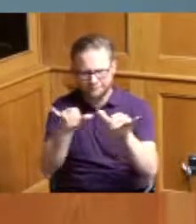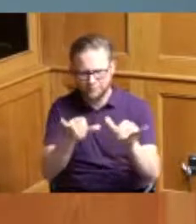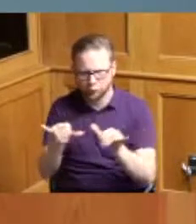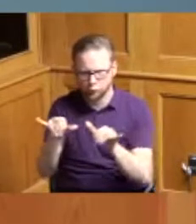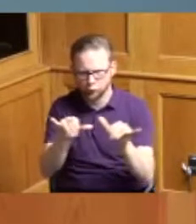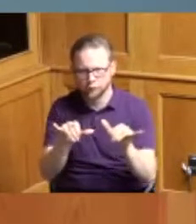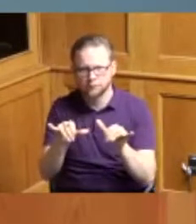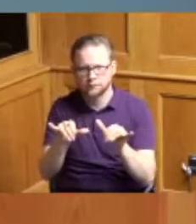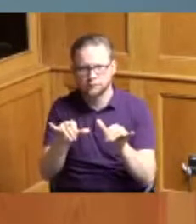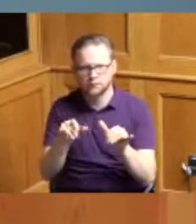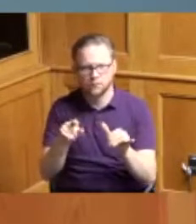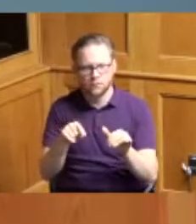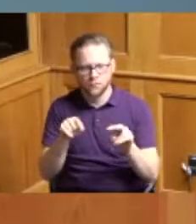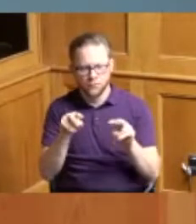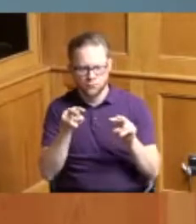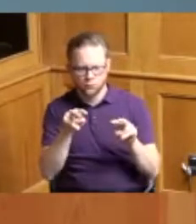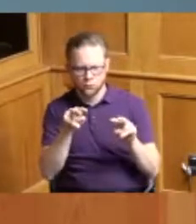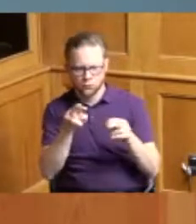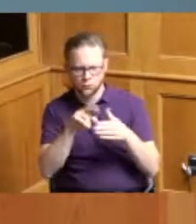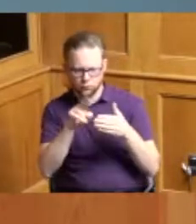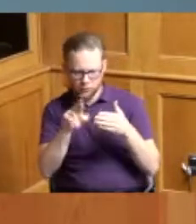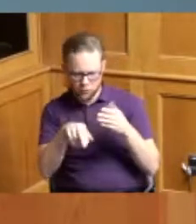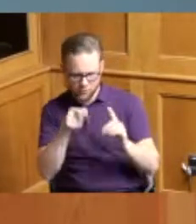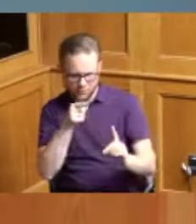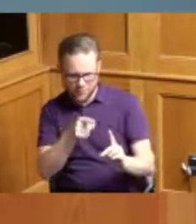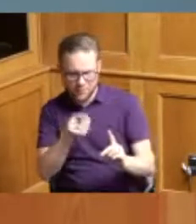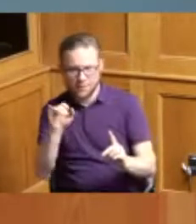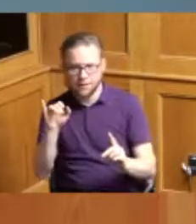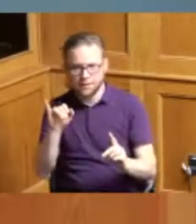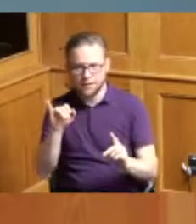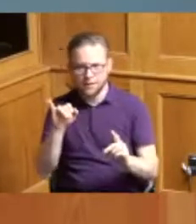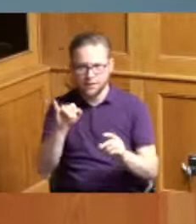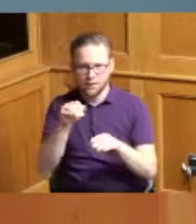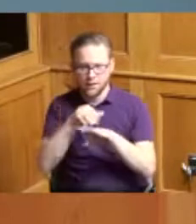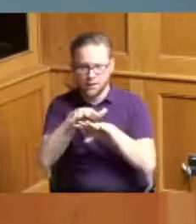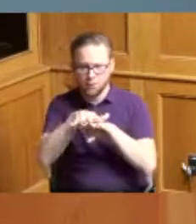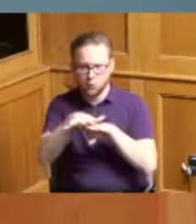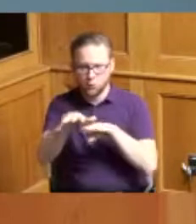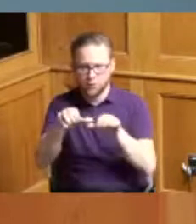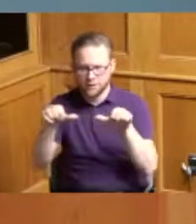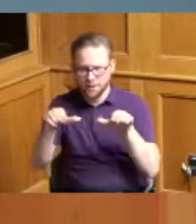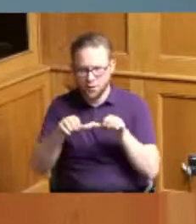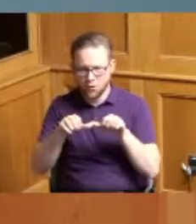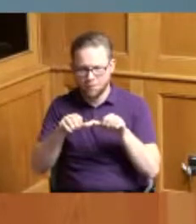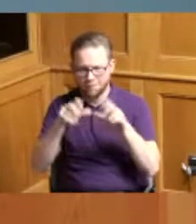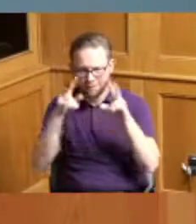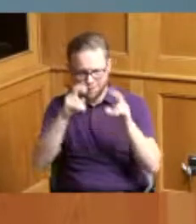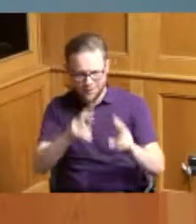looked at the resulting impervious area data analysis I noticed that single family and